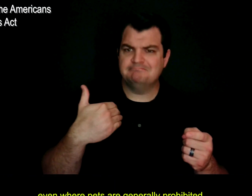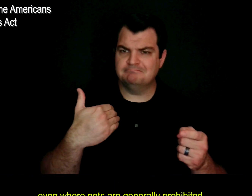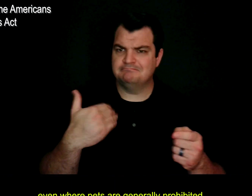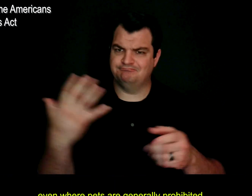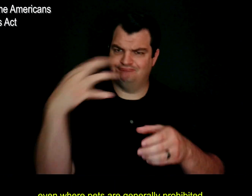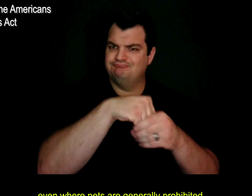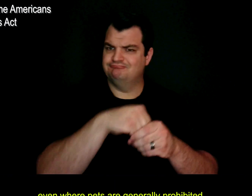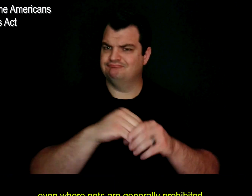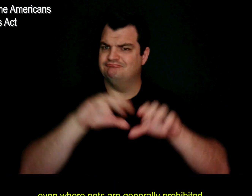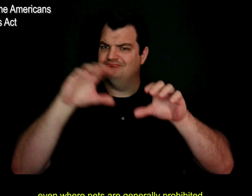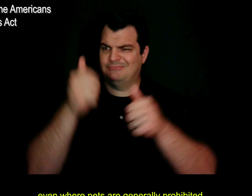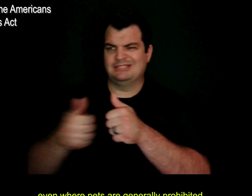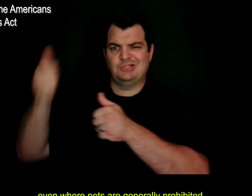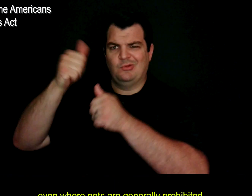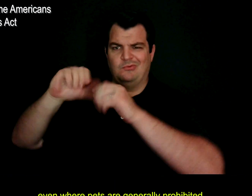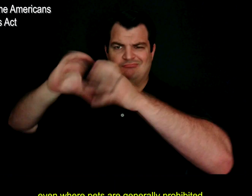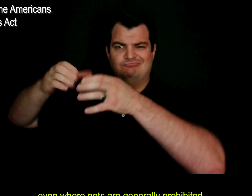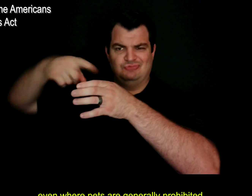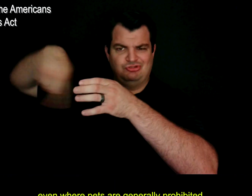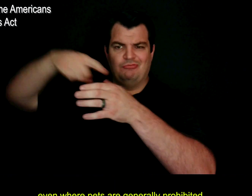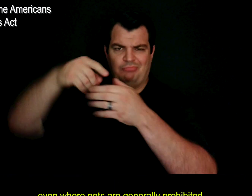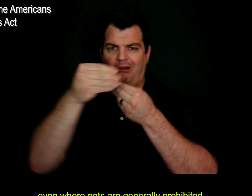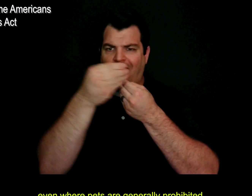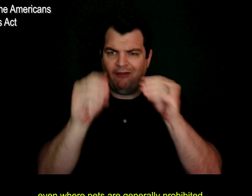even where pets are generally prohibited.